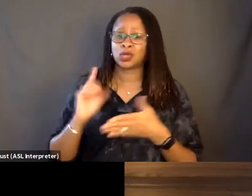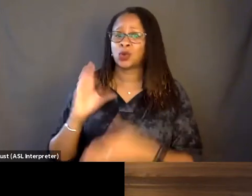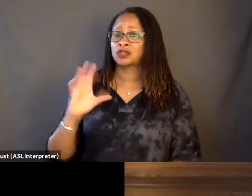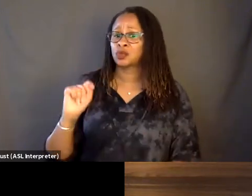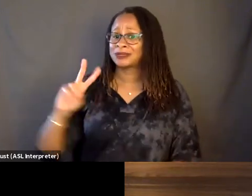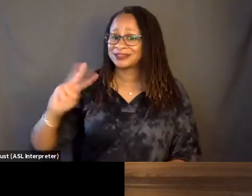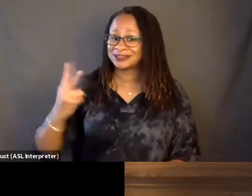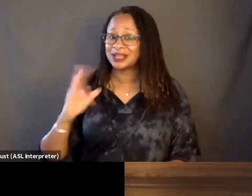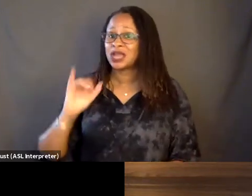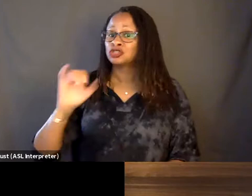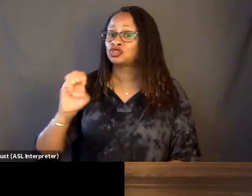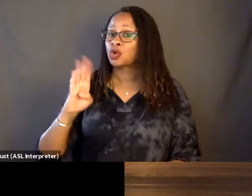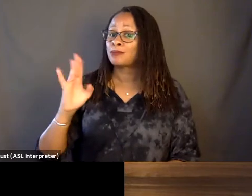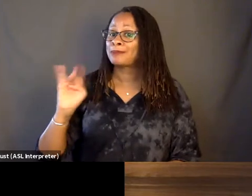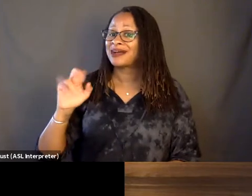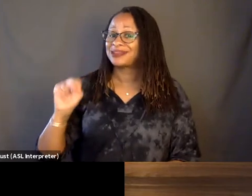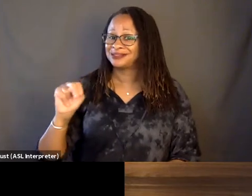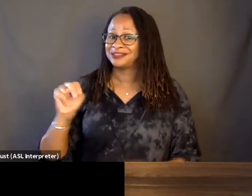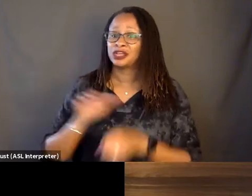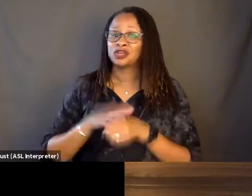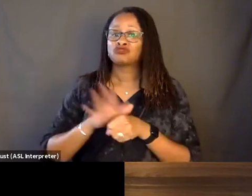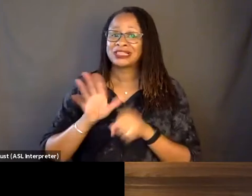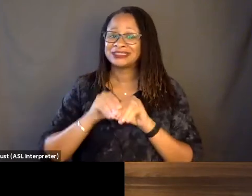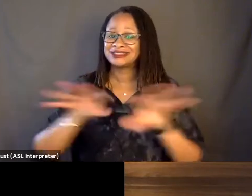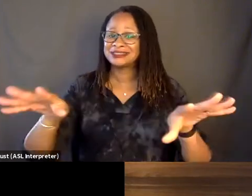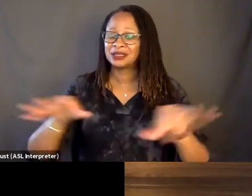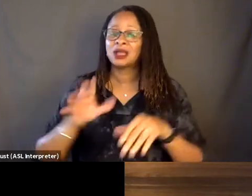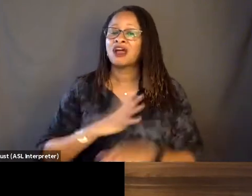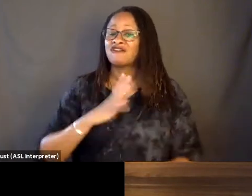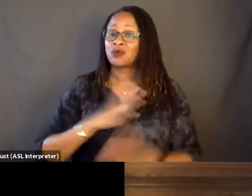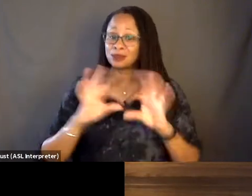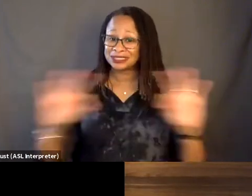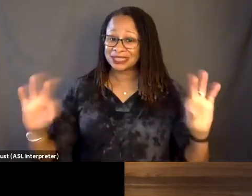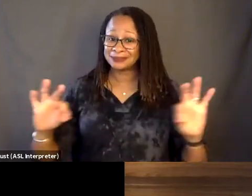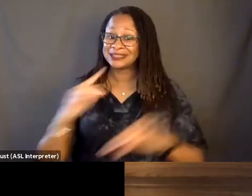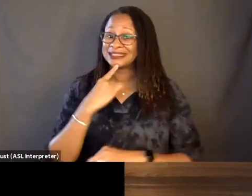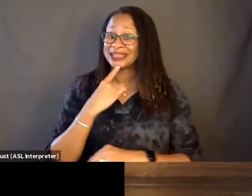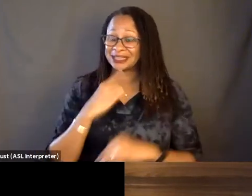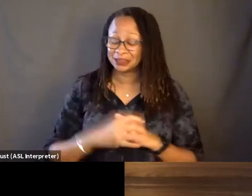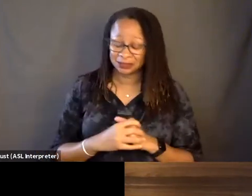Joe Biden released a formal statement saying that if he